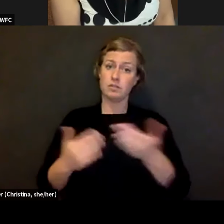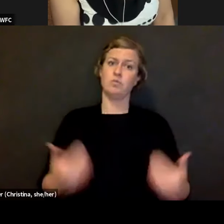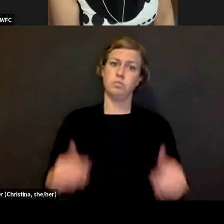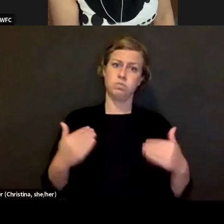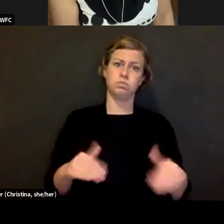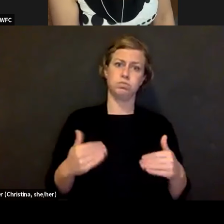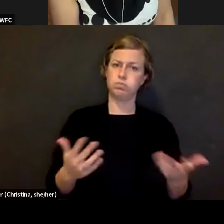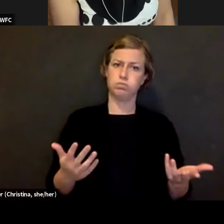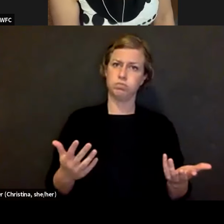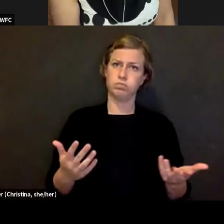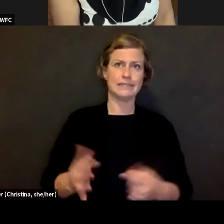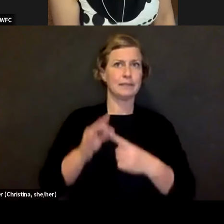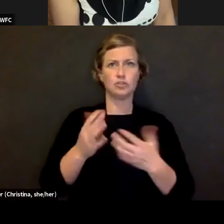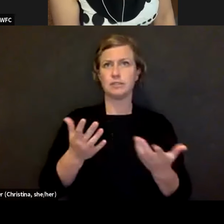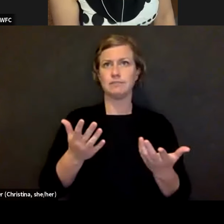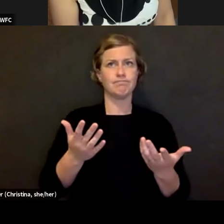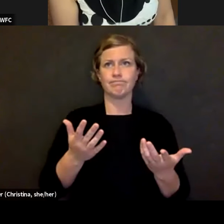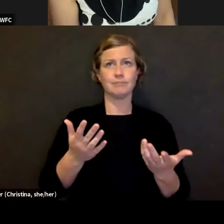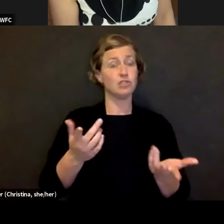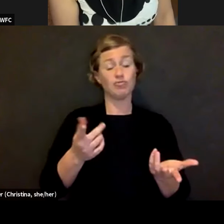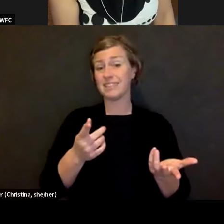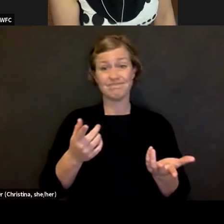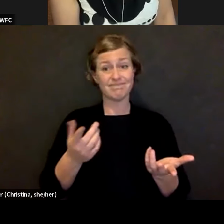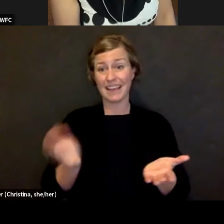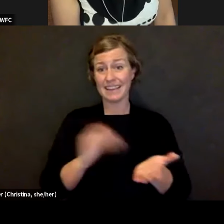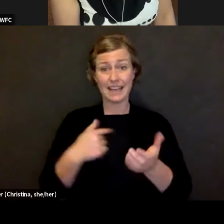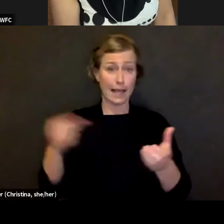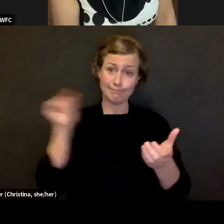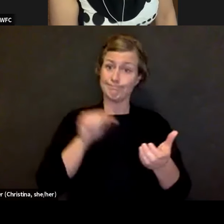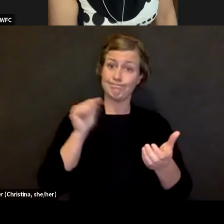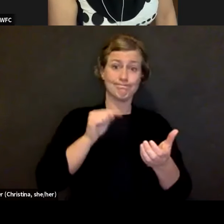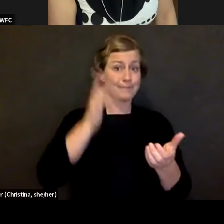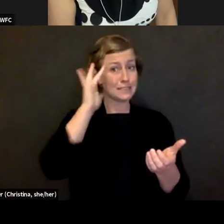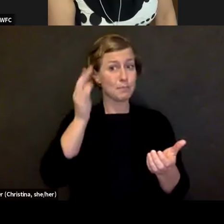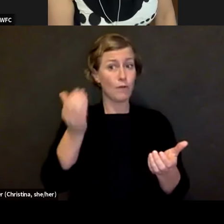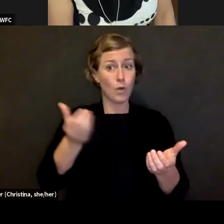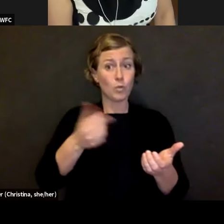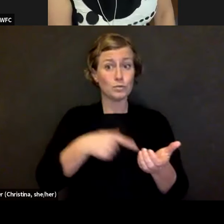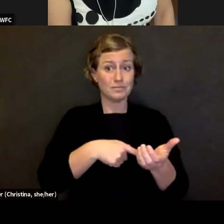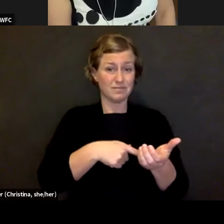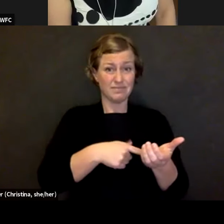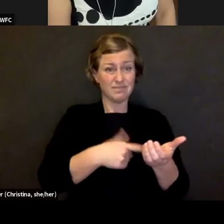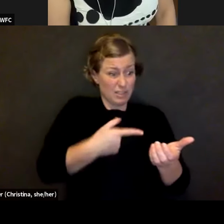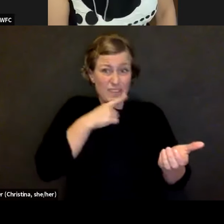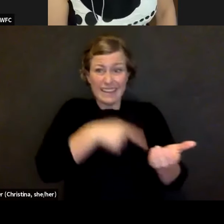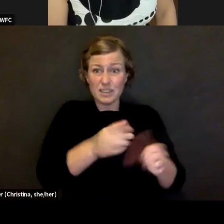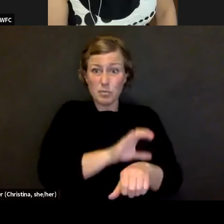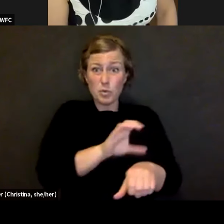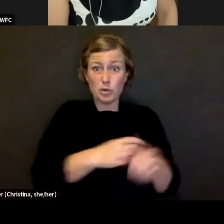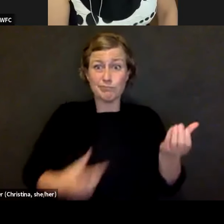of cool. So right now, the utilization of these